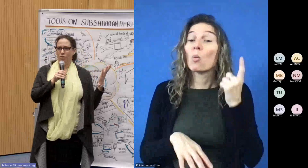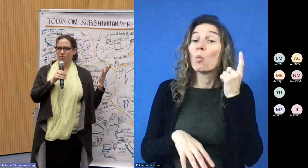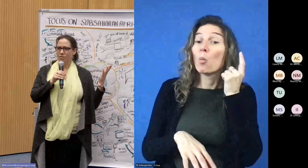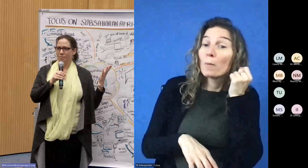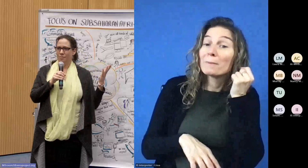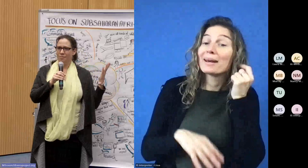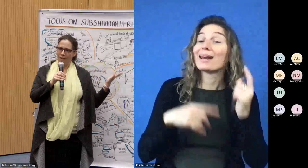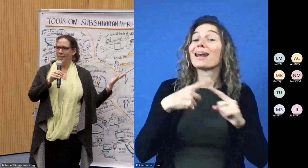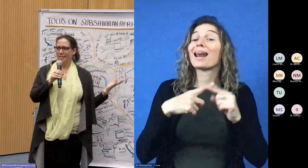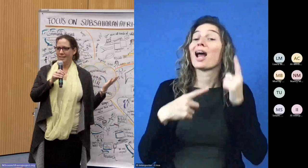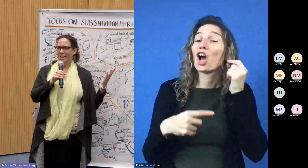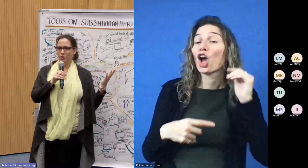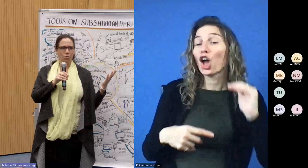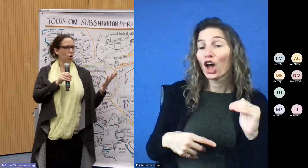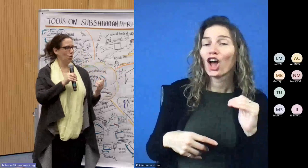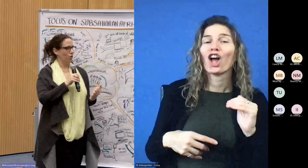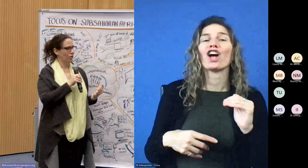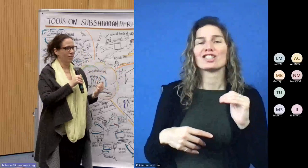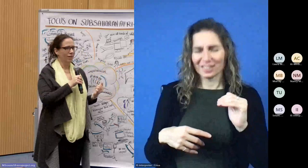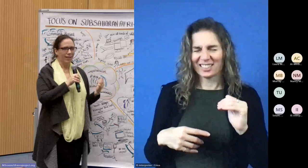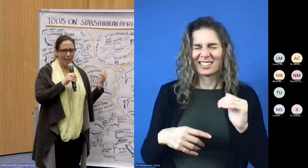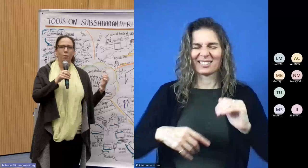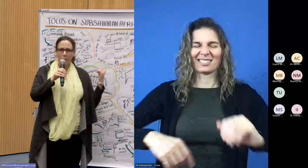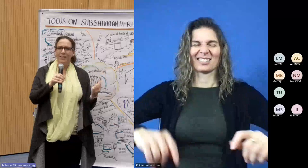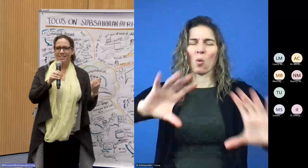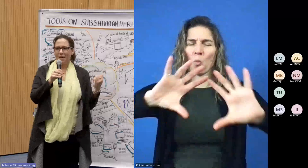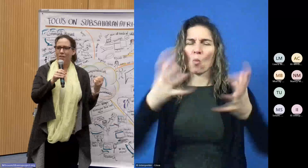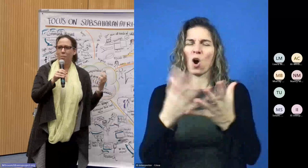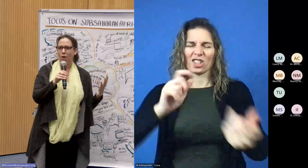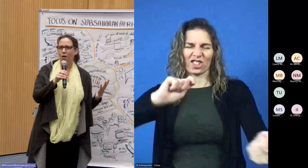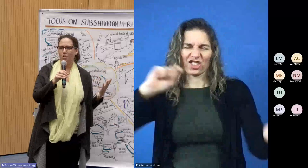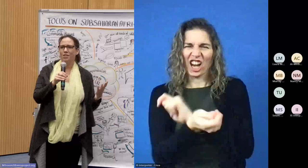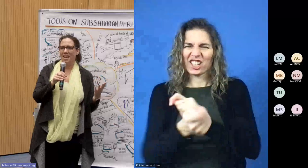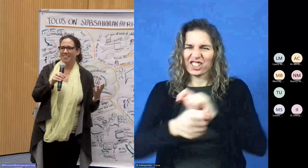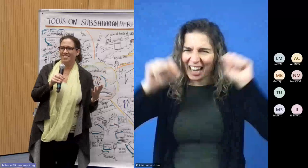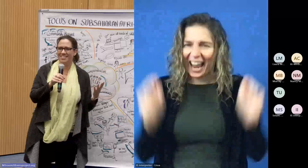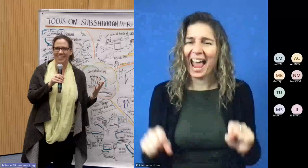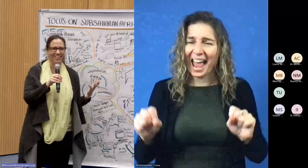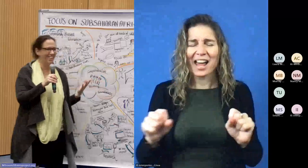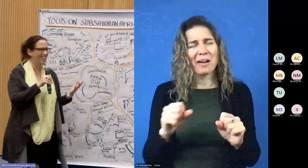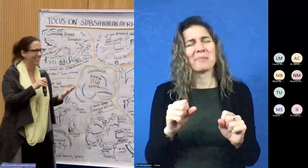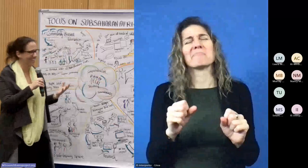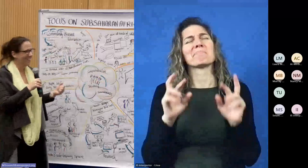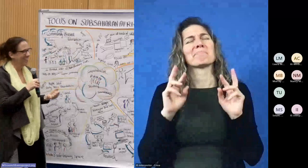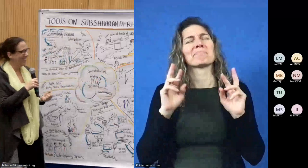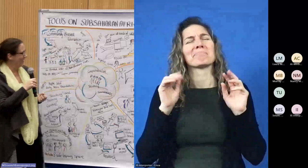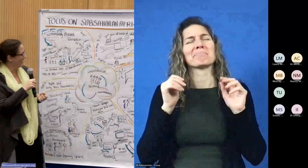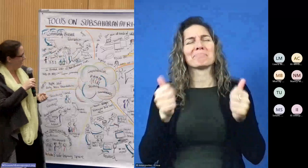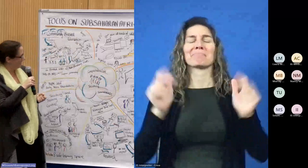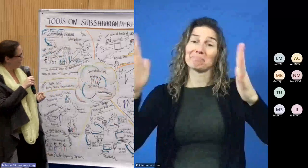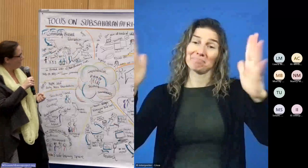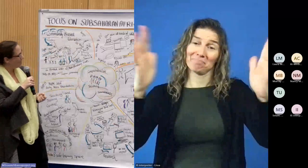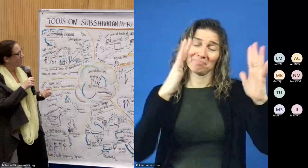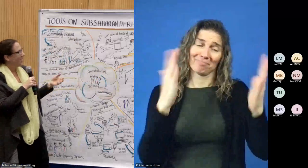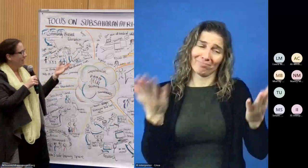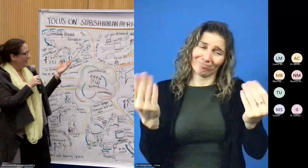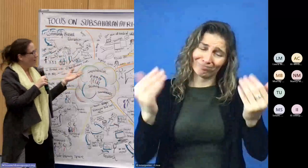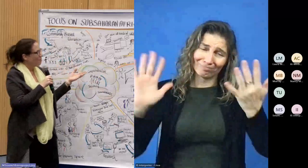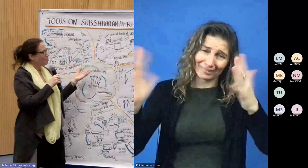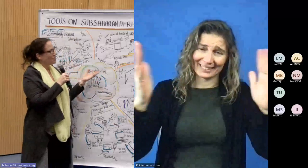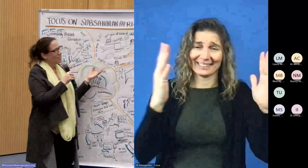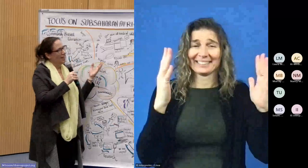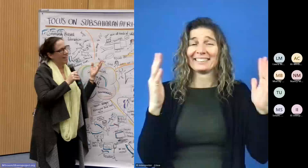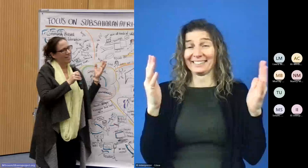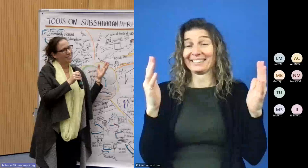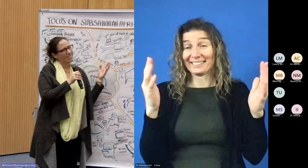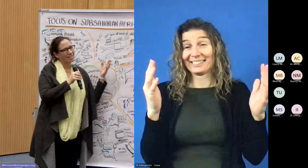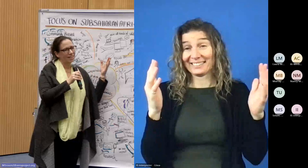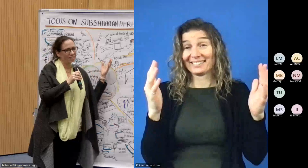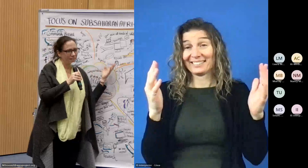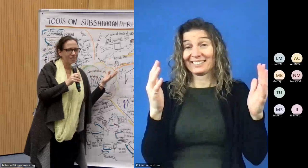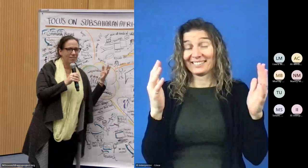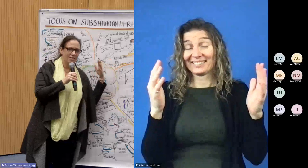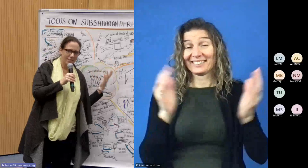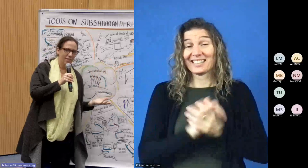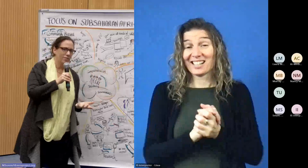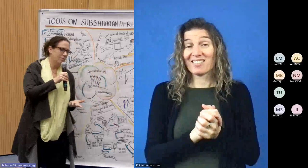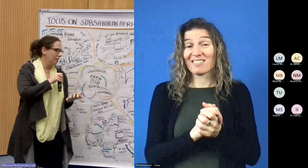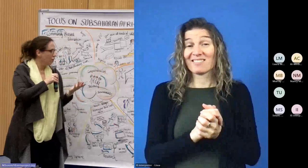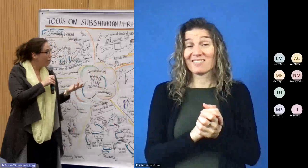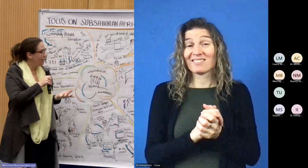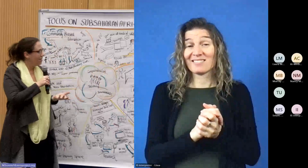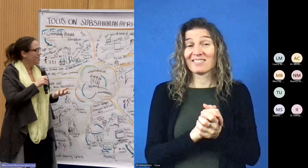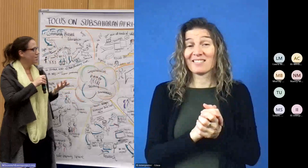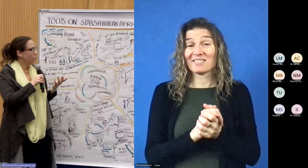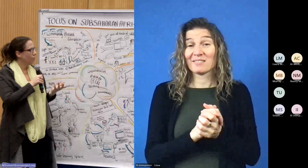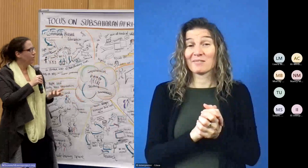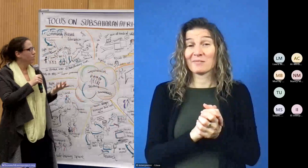world. Is that not true? Can we please get in applause for that. Nonetheless, it is important